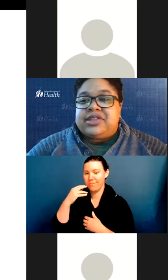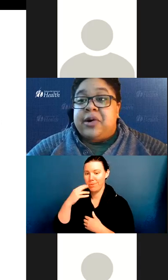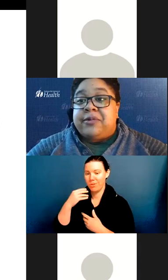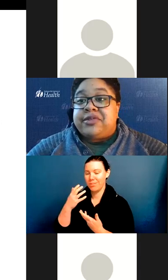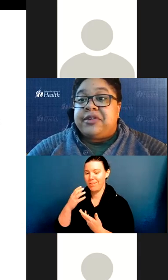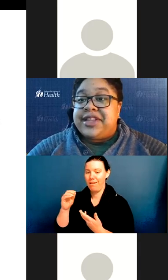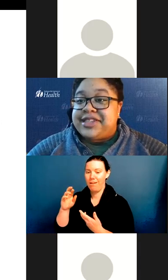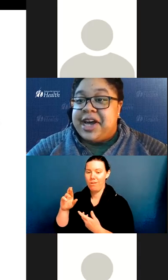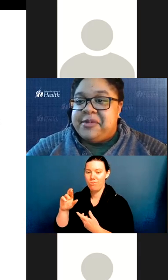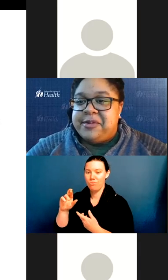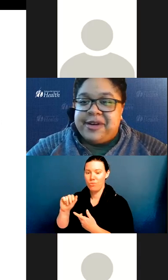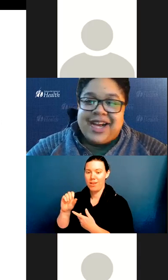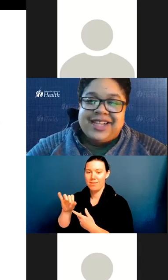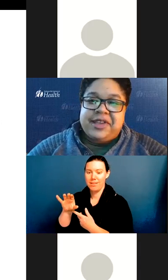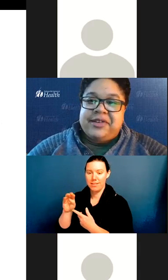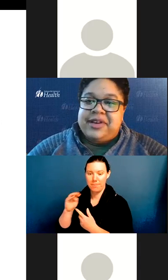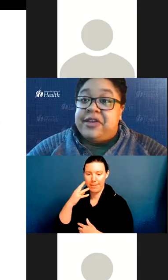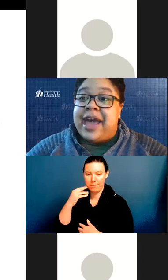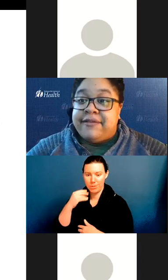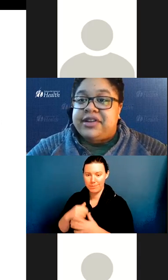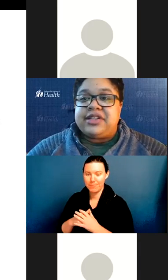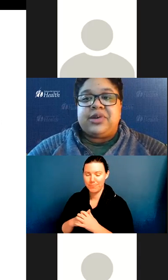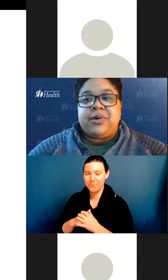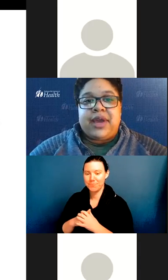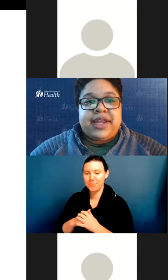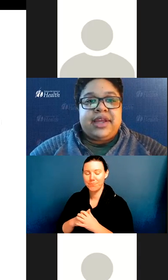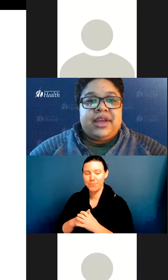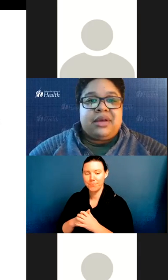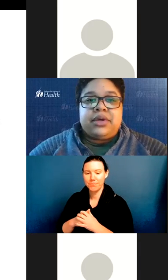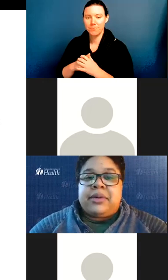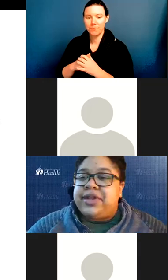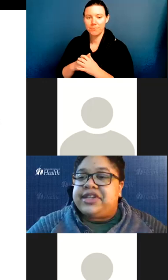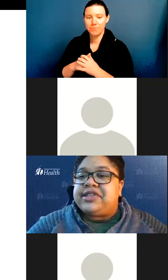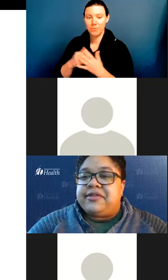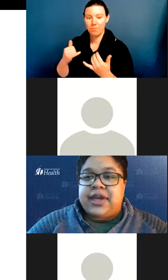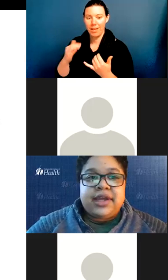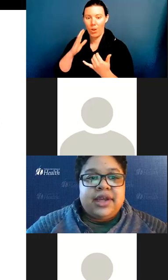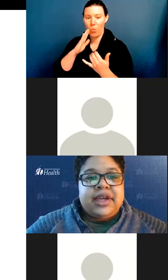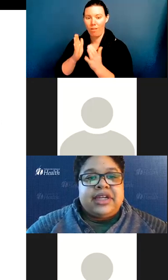So during this time we will ask you, if you haven't done so already, complete a survey.